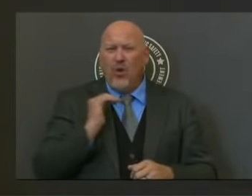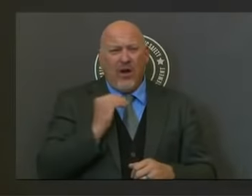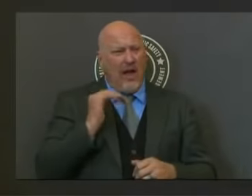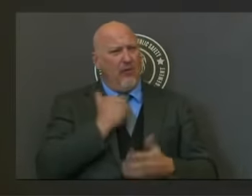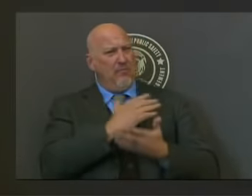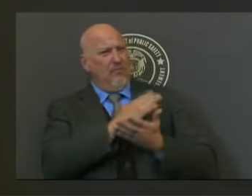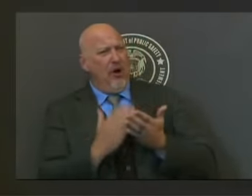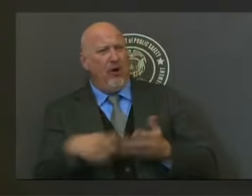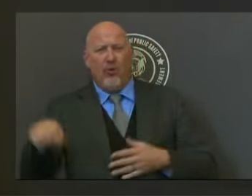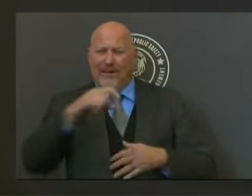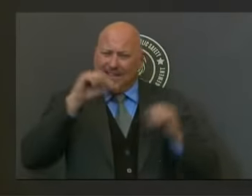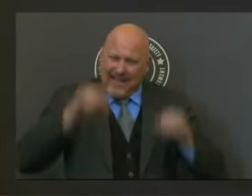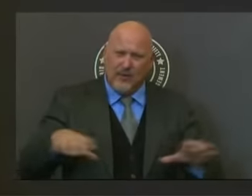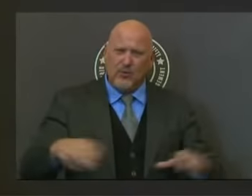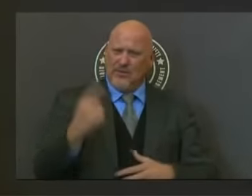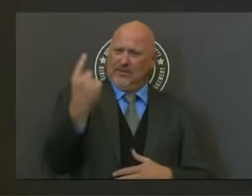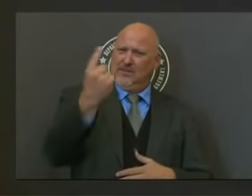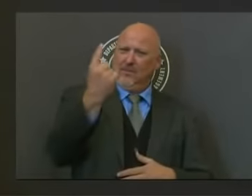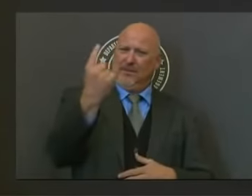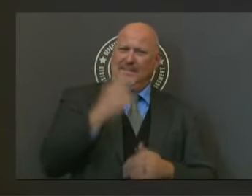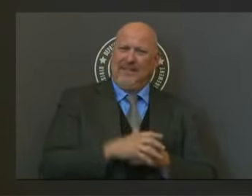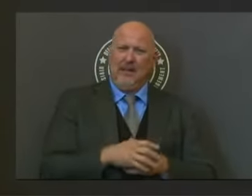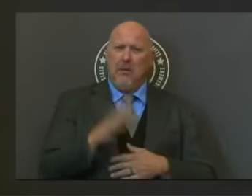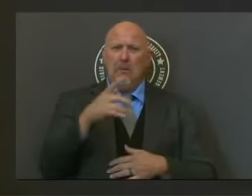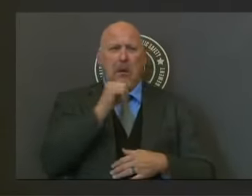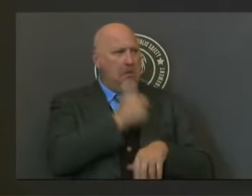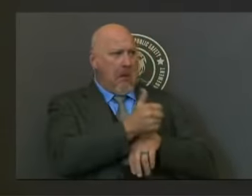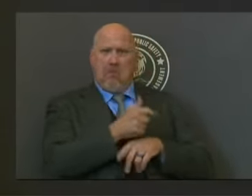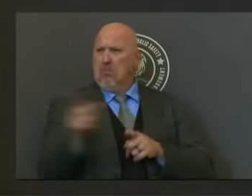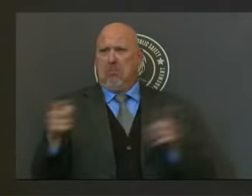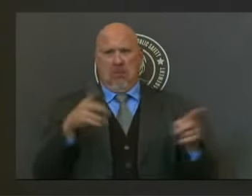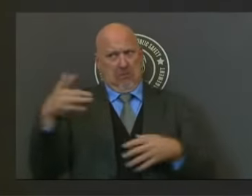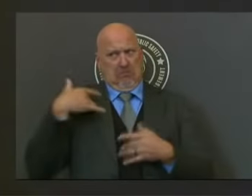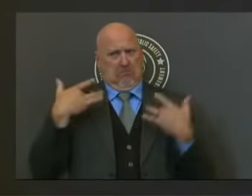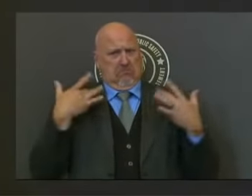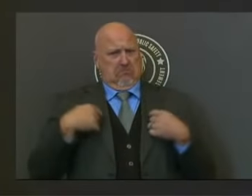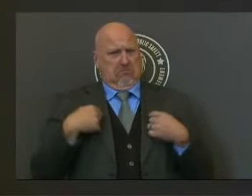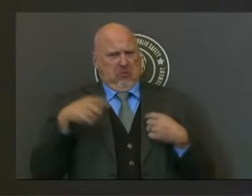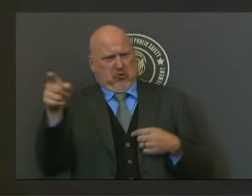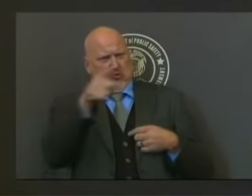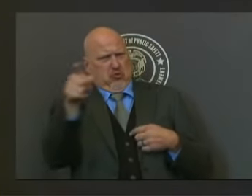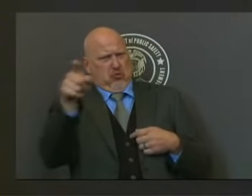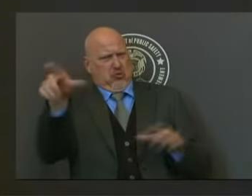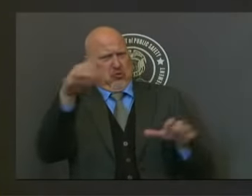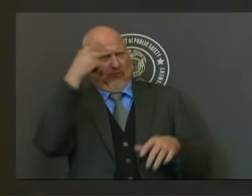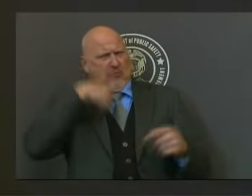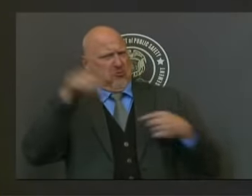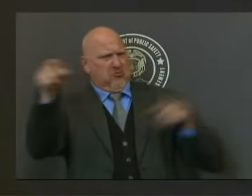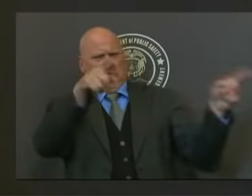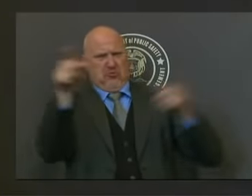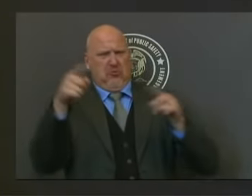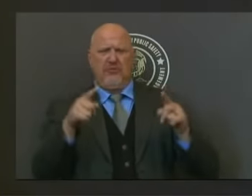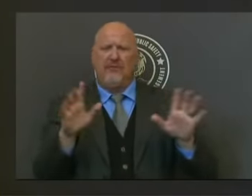pointing the fingers at each other either there are differences of opinion out there